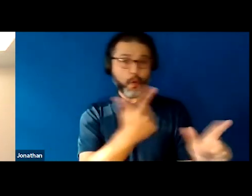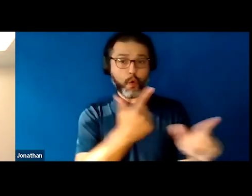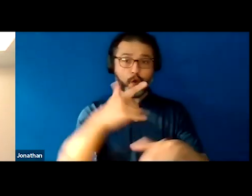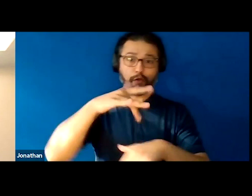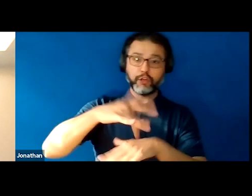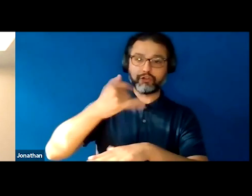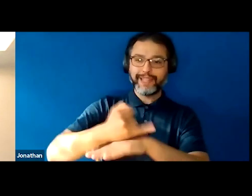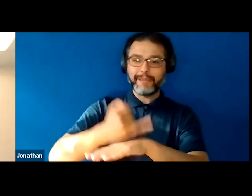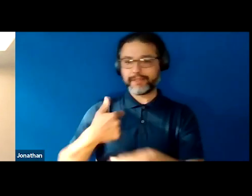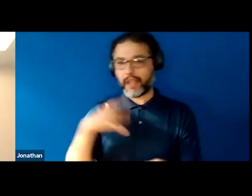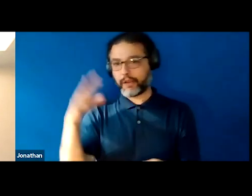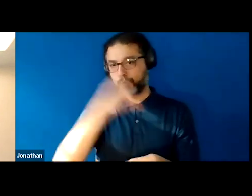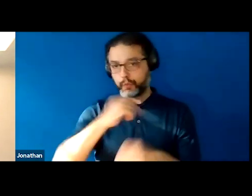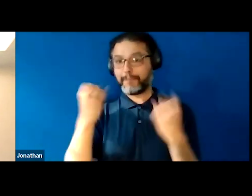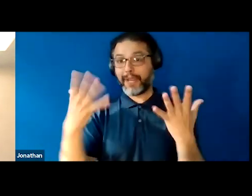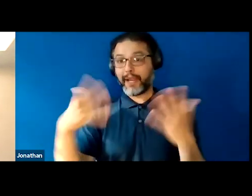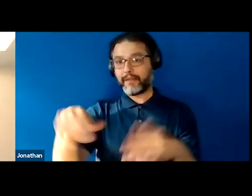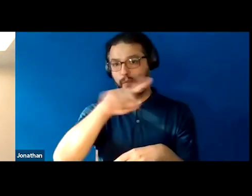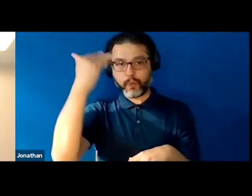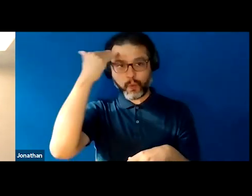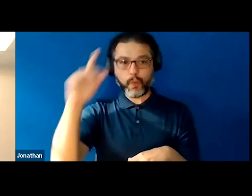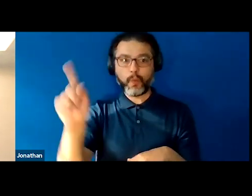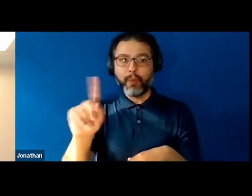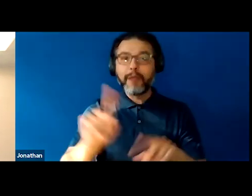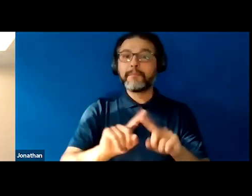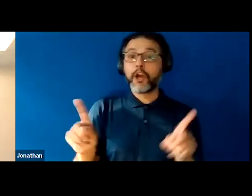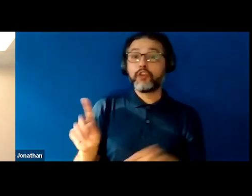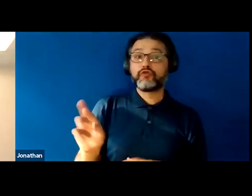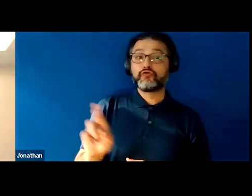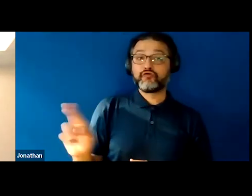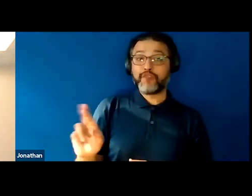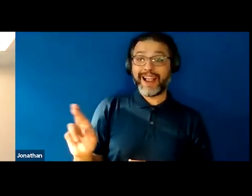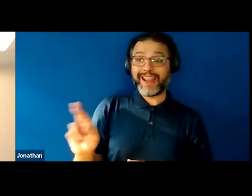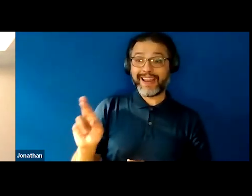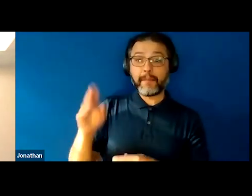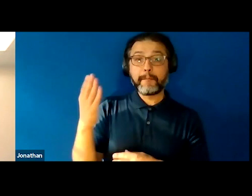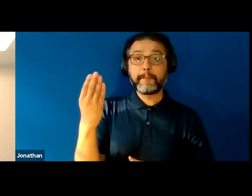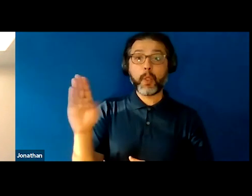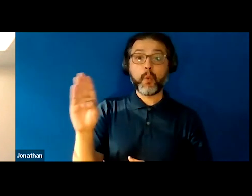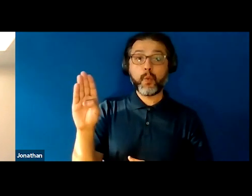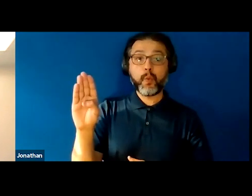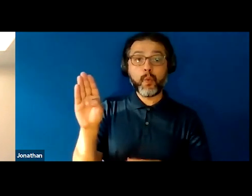And then on the right-hand side of the slide, in blue, is the Gallaudet campus.